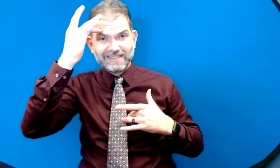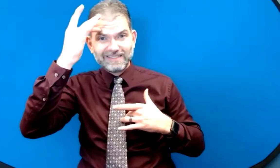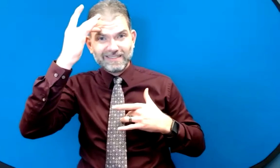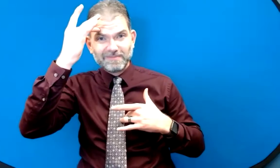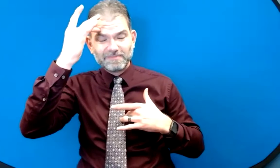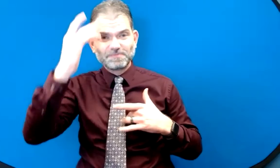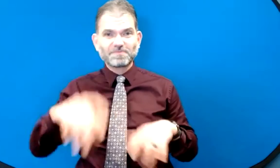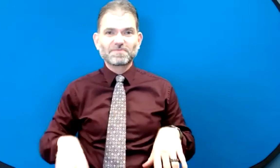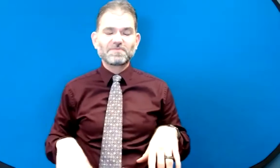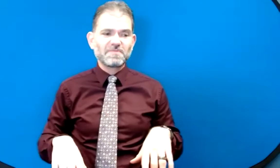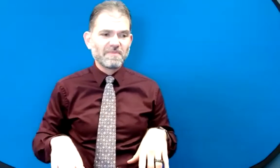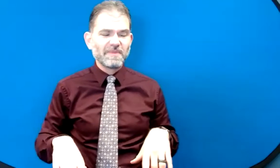ASL Interpreter: or Parkinson's disease.